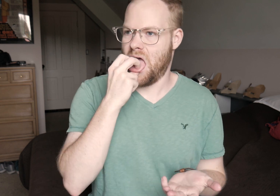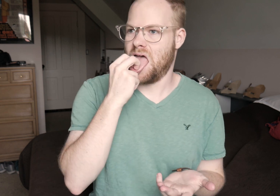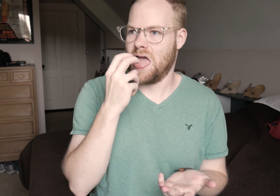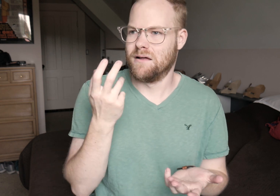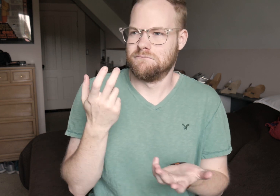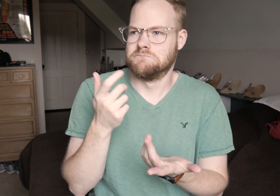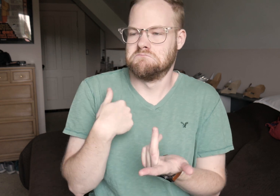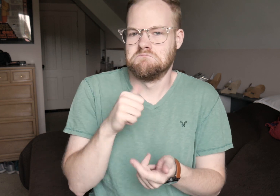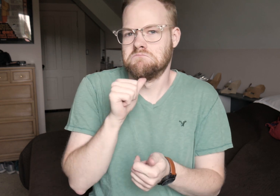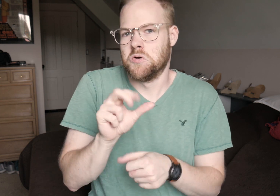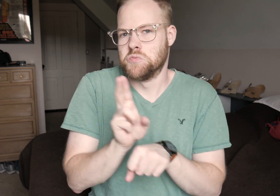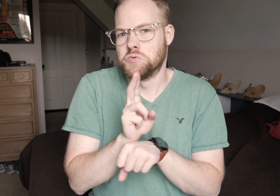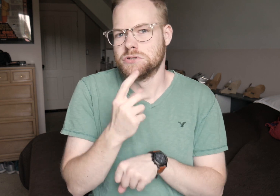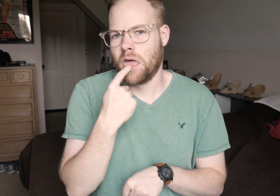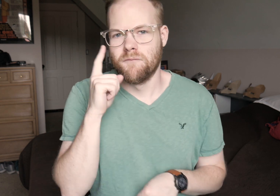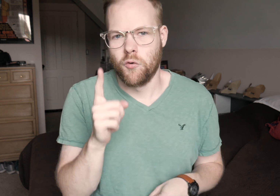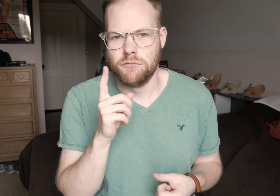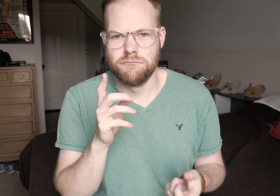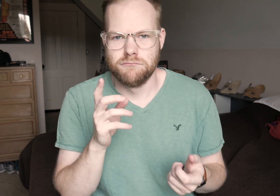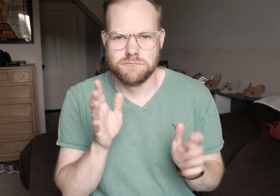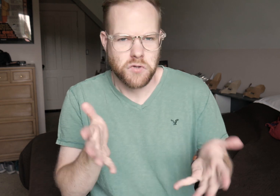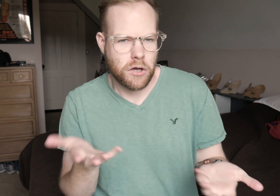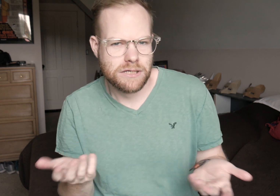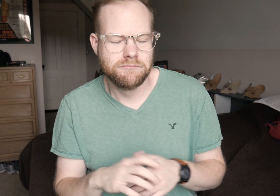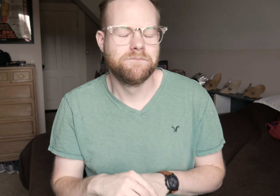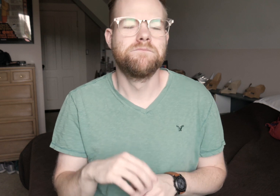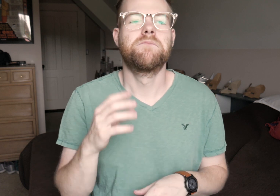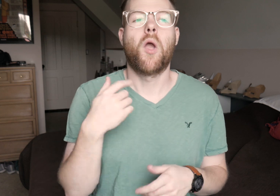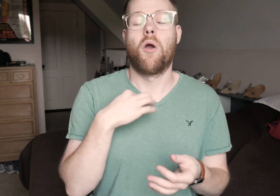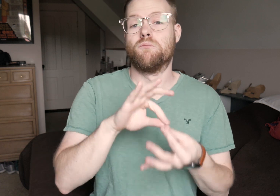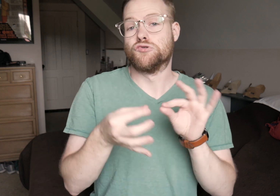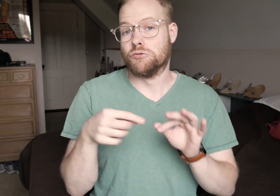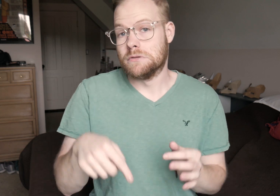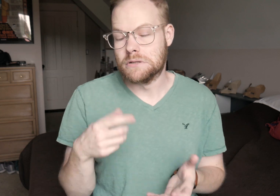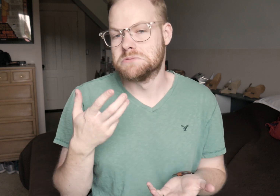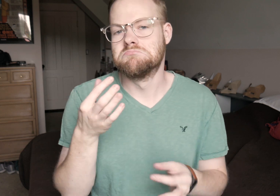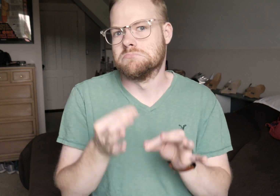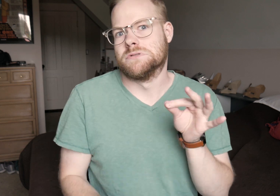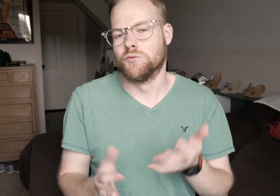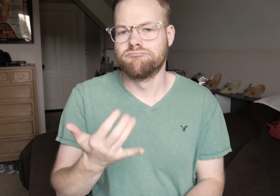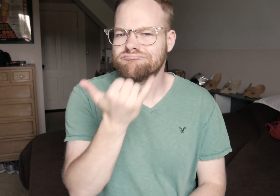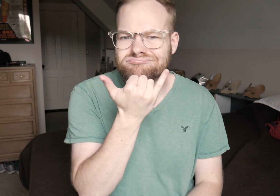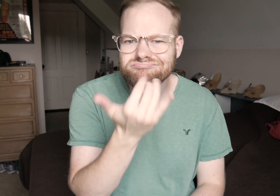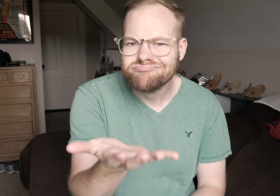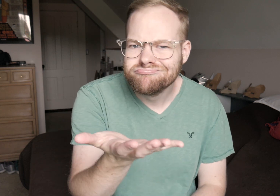Something biting your tongue, I don't use my tongue for talking. I interpret this simply as, [wrong wrong?]